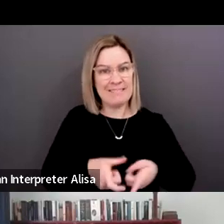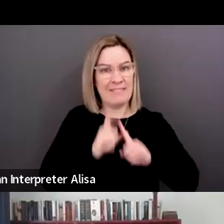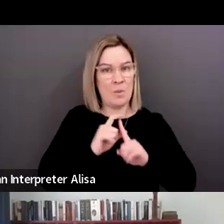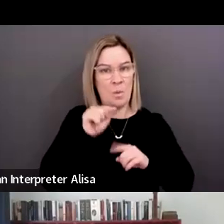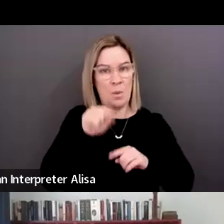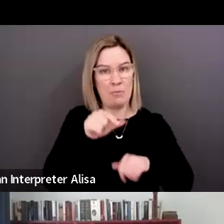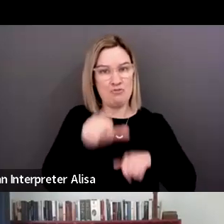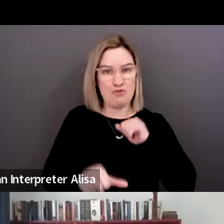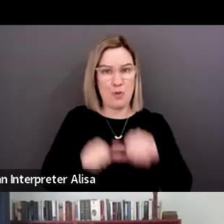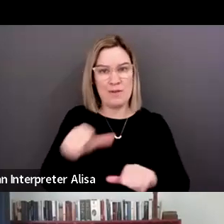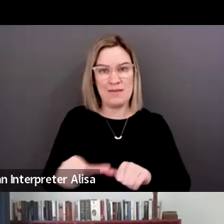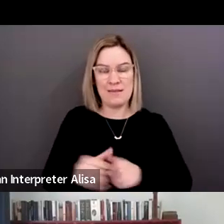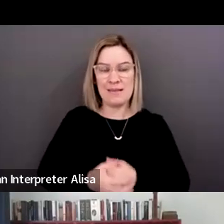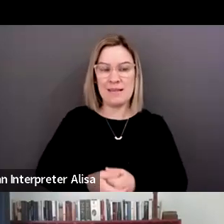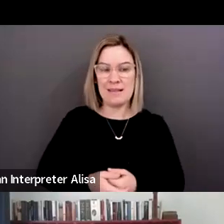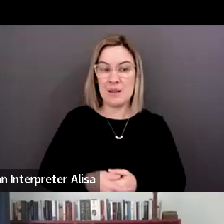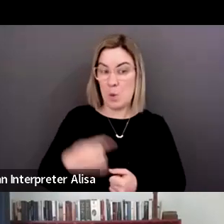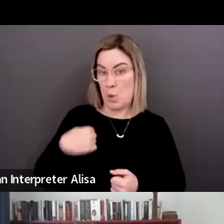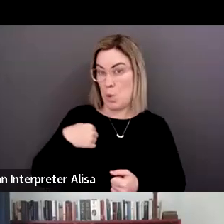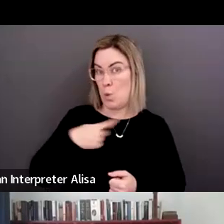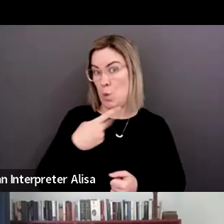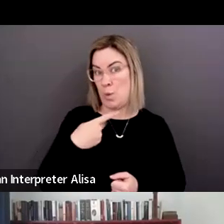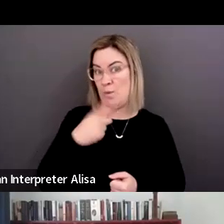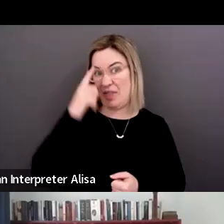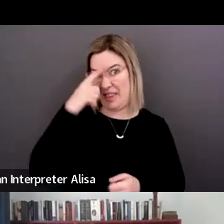bodies to fund it as art work as well. That's something we really come into -